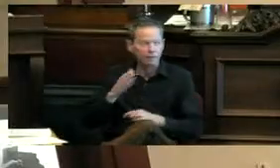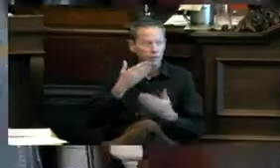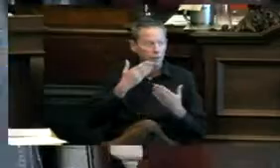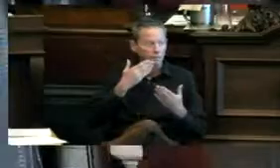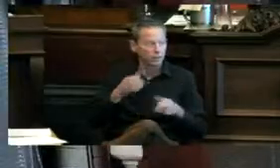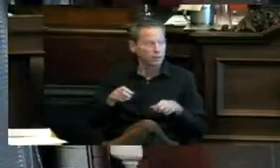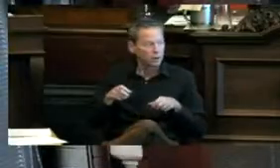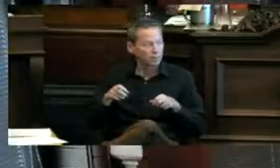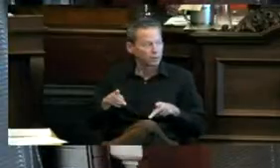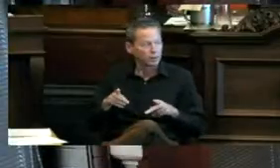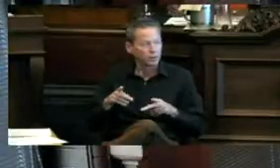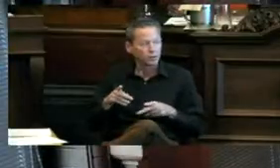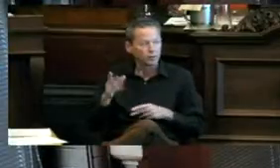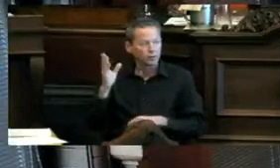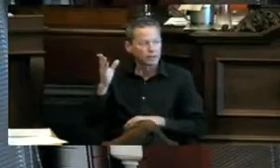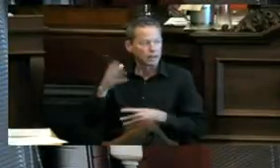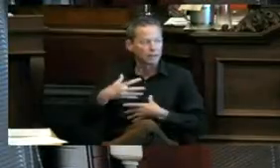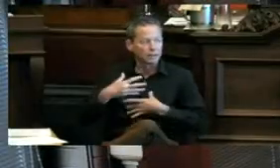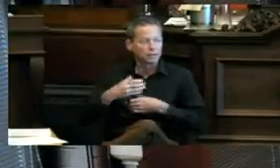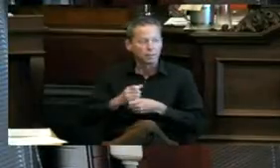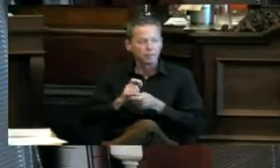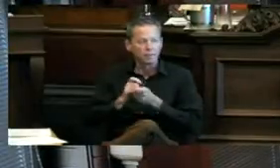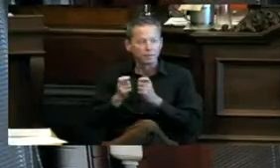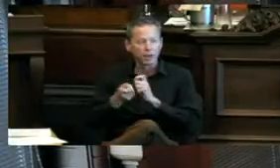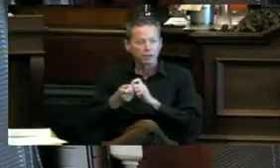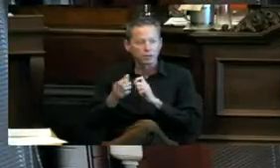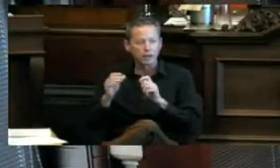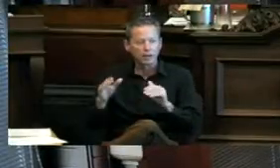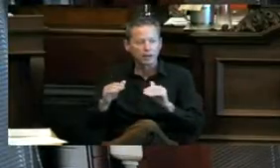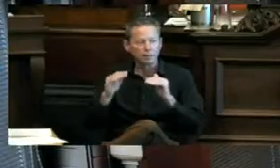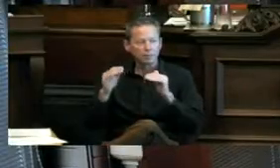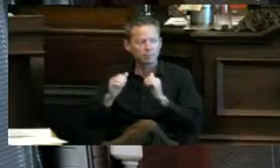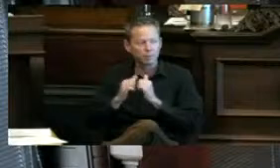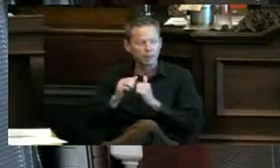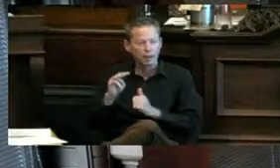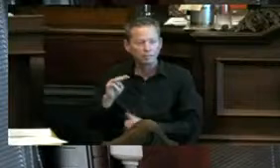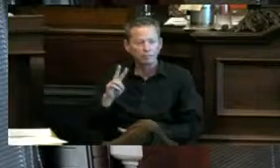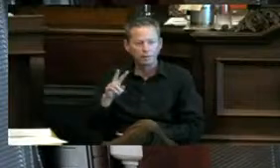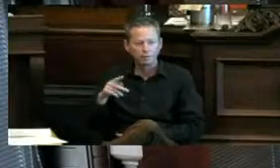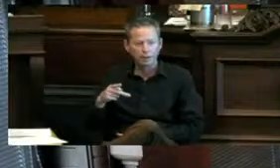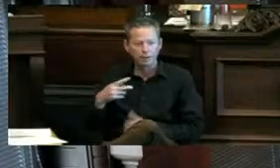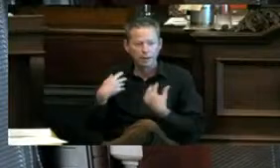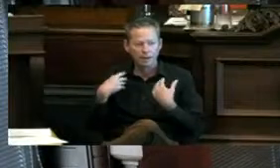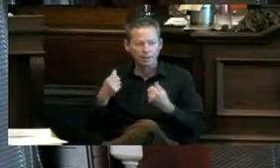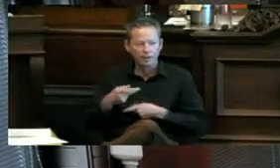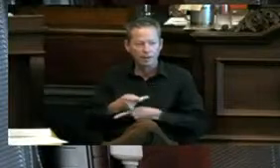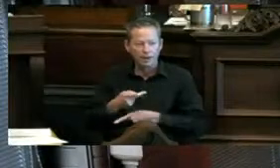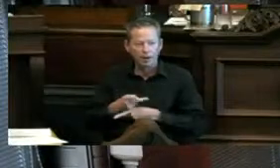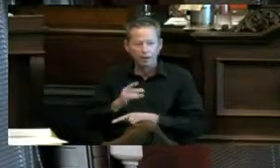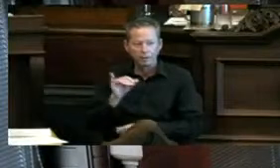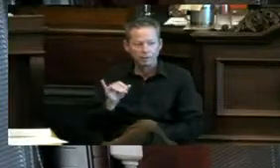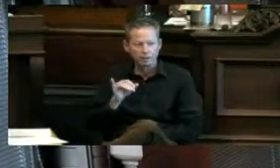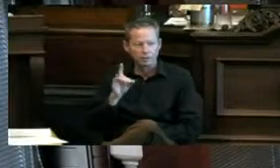Thank you for this opportunity for us to present a summary of